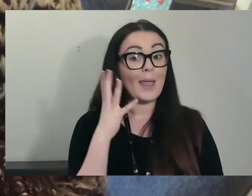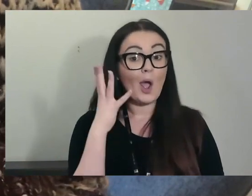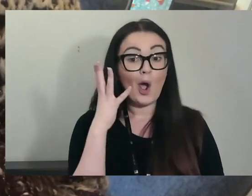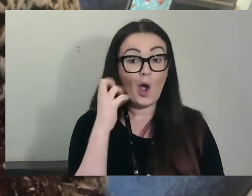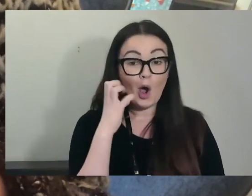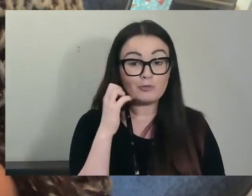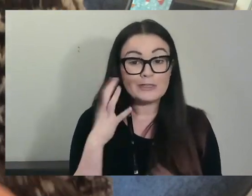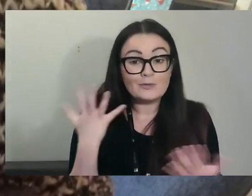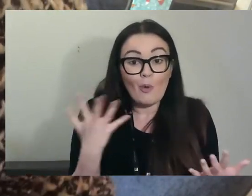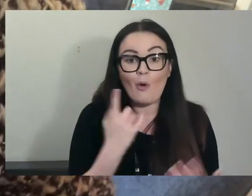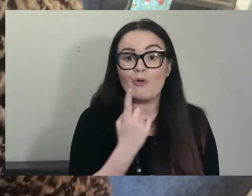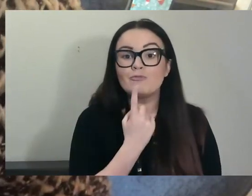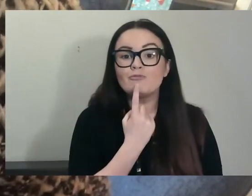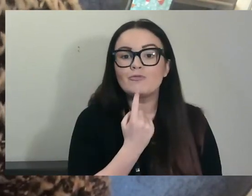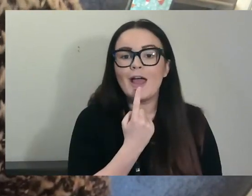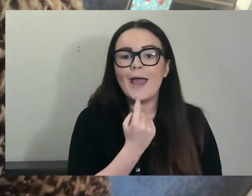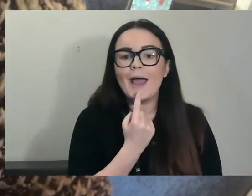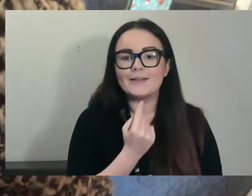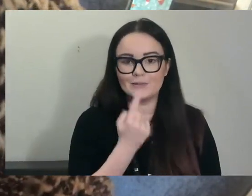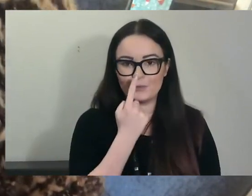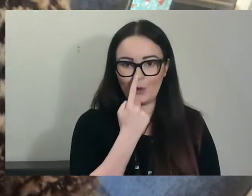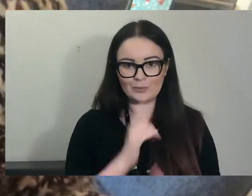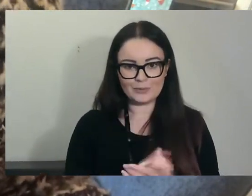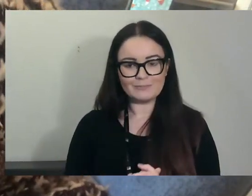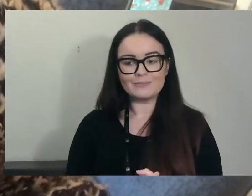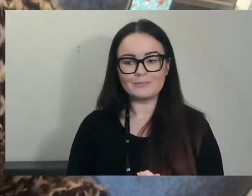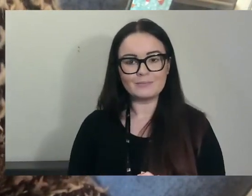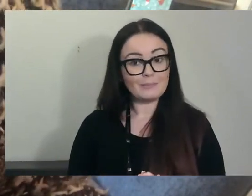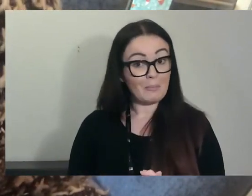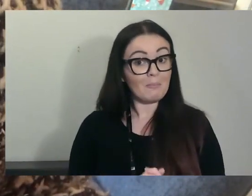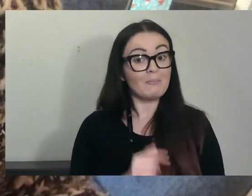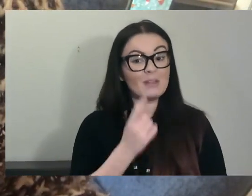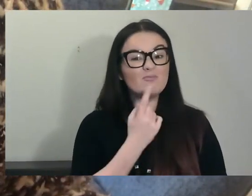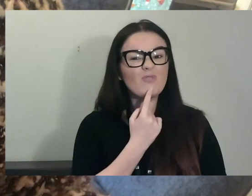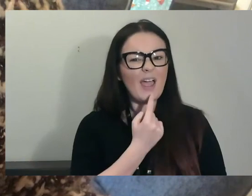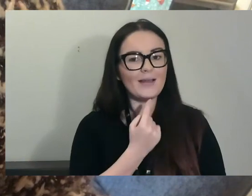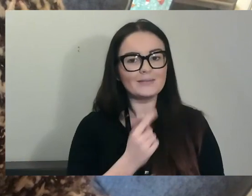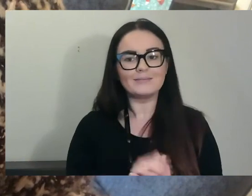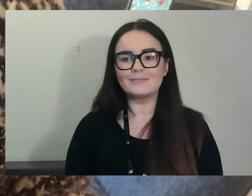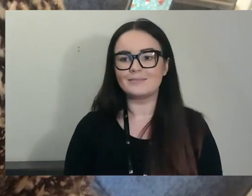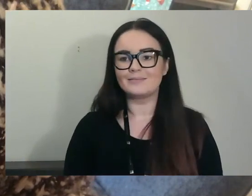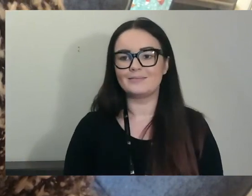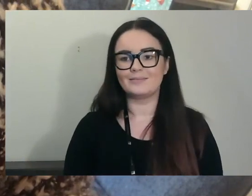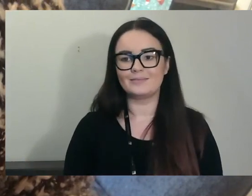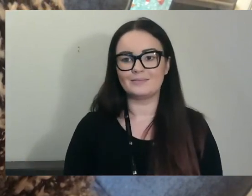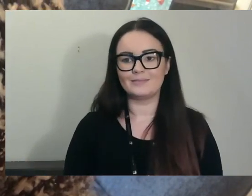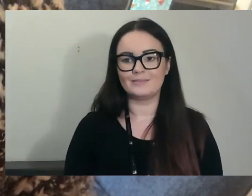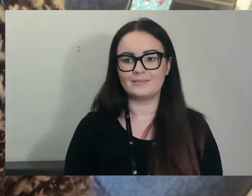an orange nose or a red nose. Let's try red. So I'm going to use another finger